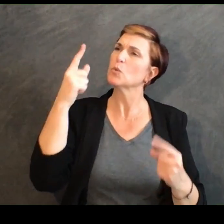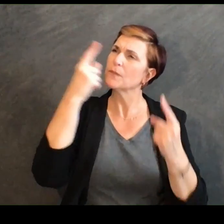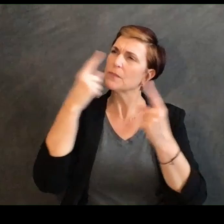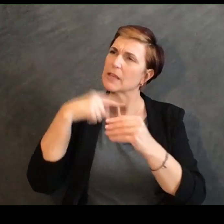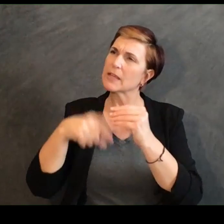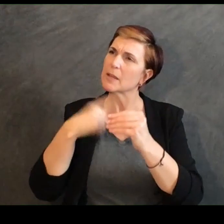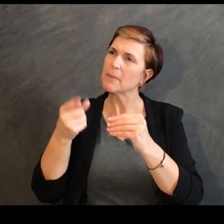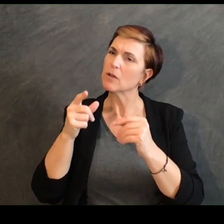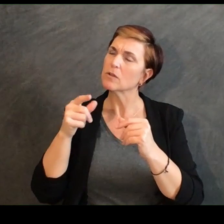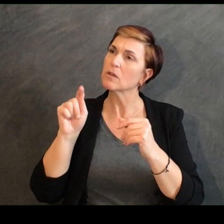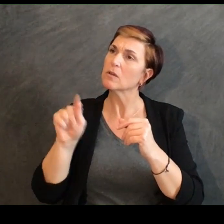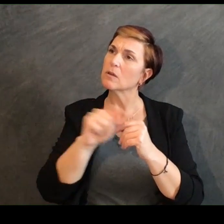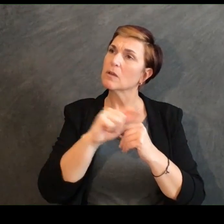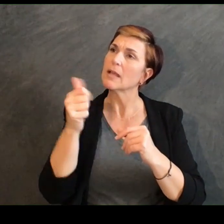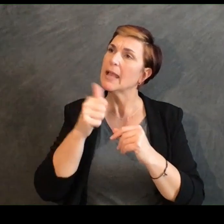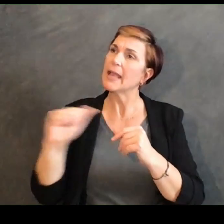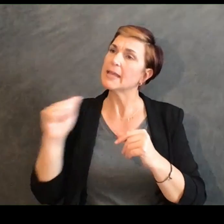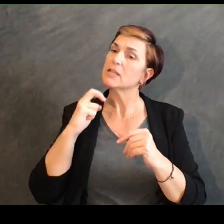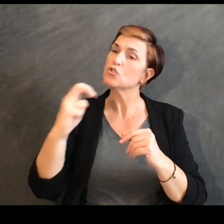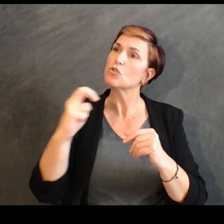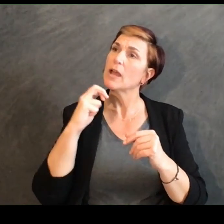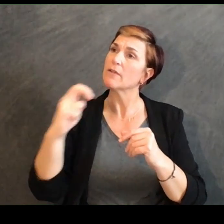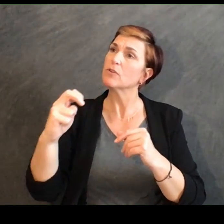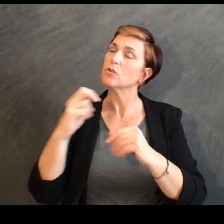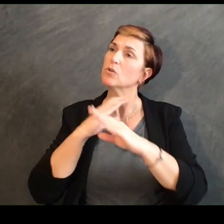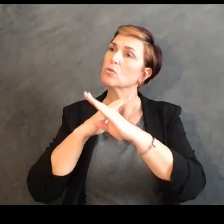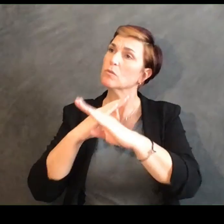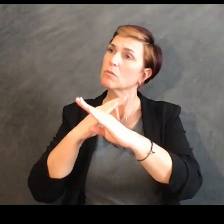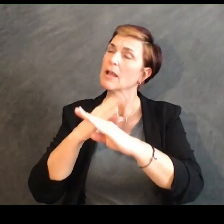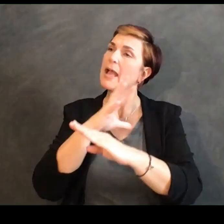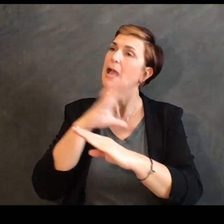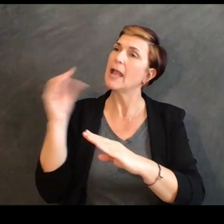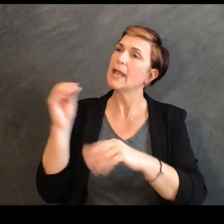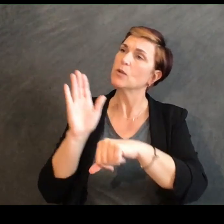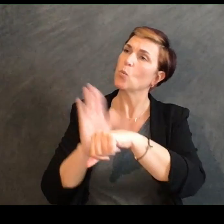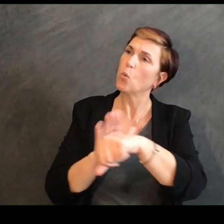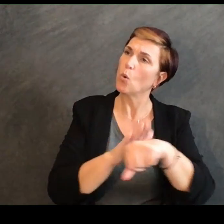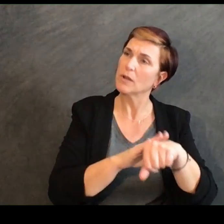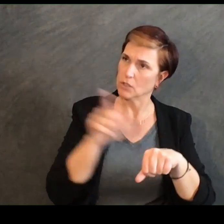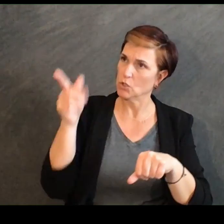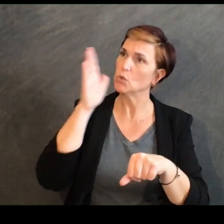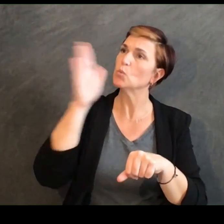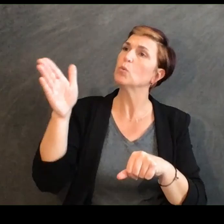also the warning but in place right now when can we expect that announcement and